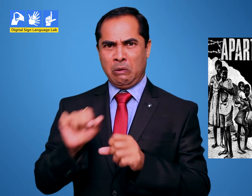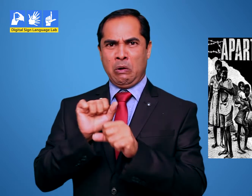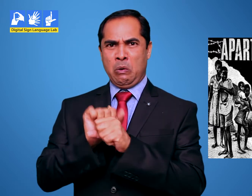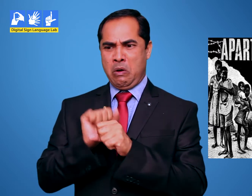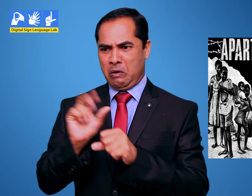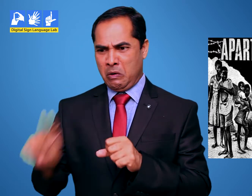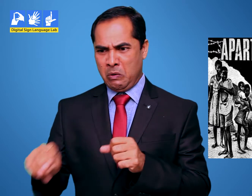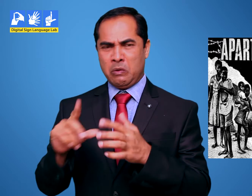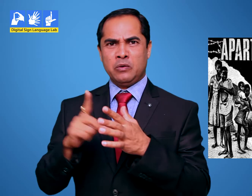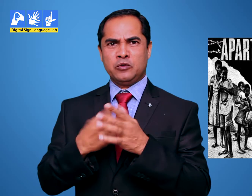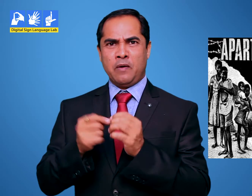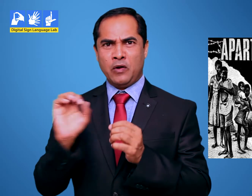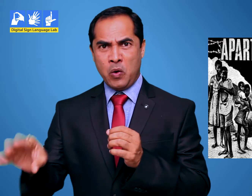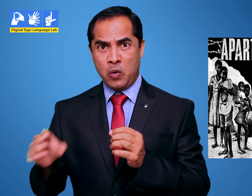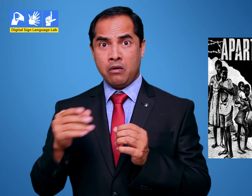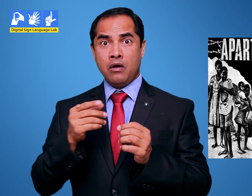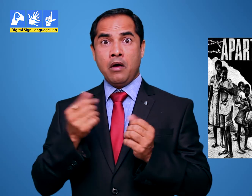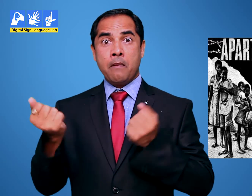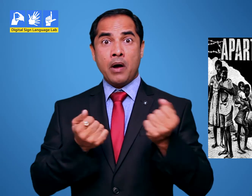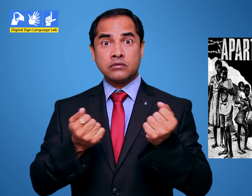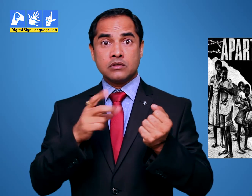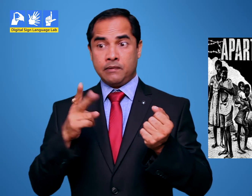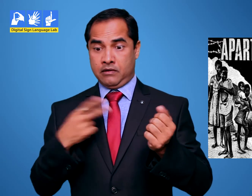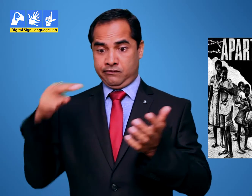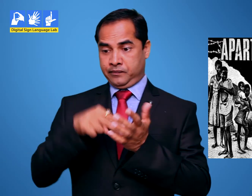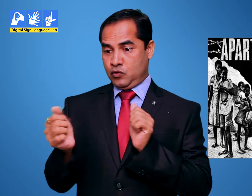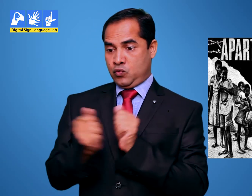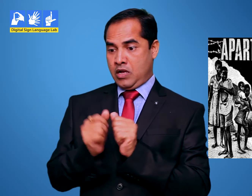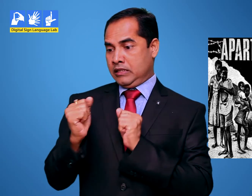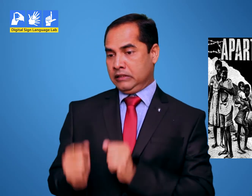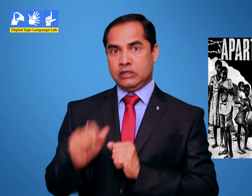equal education or employment opportunities, even sitting together was